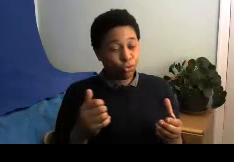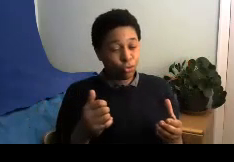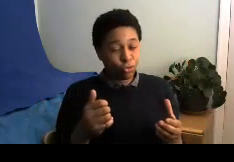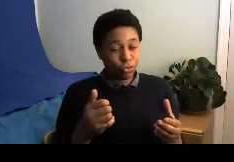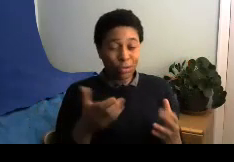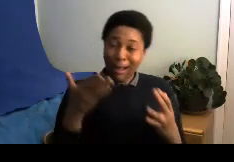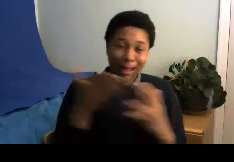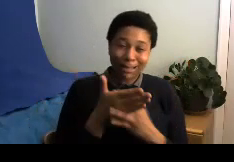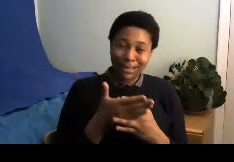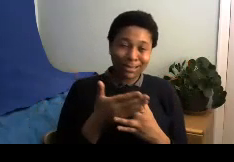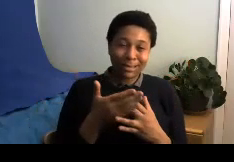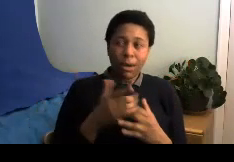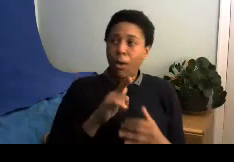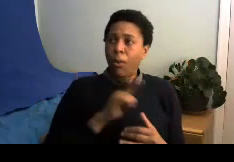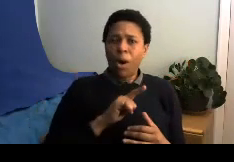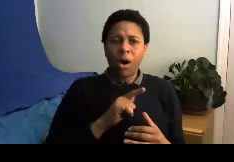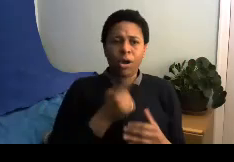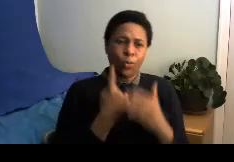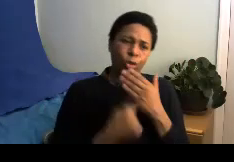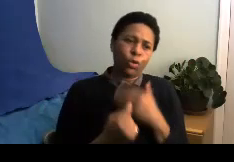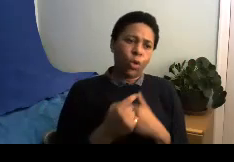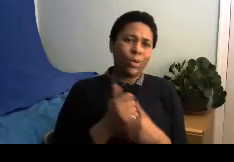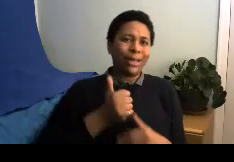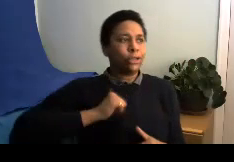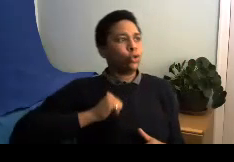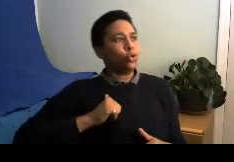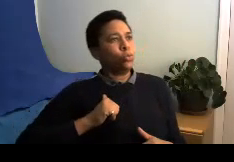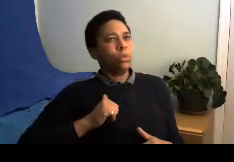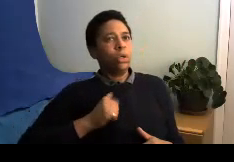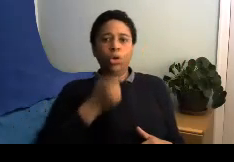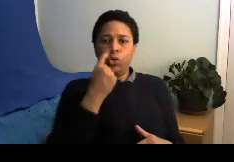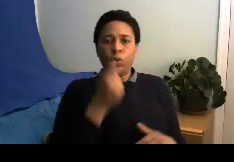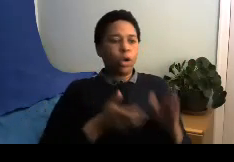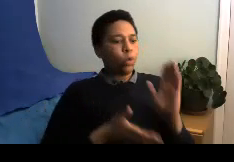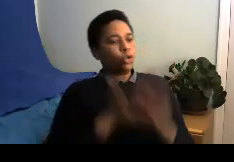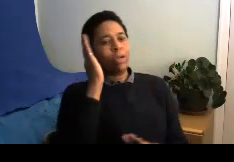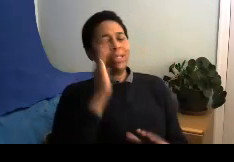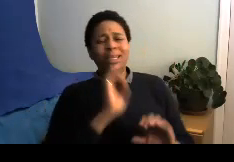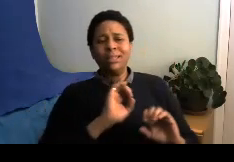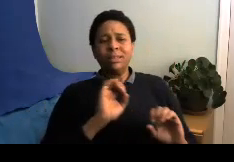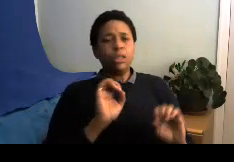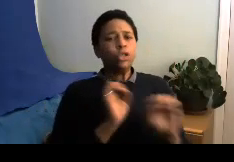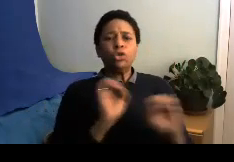just go out and sort of, you know, assume that you could just sort of go straight in without reading anything. This is what I